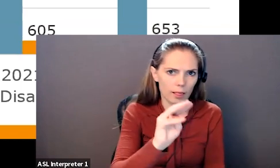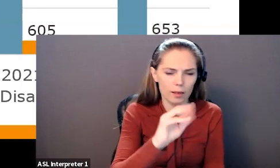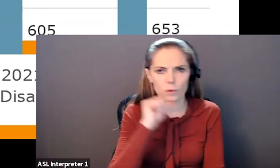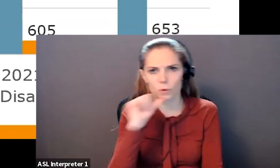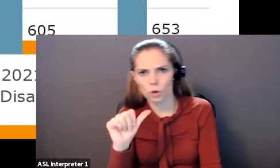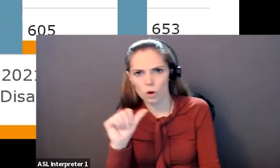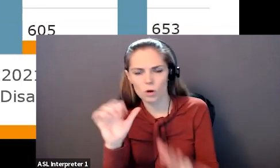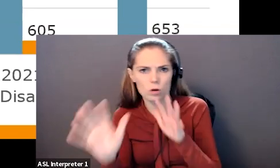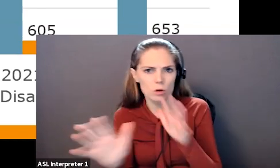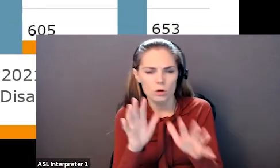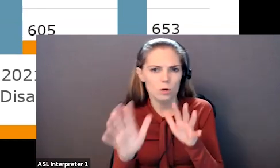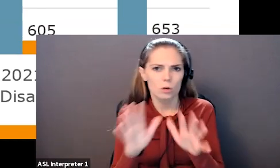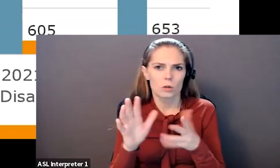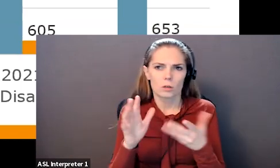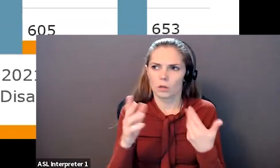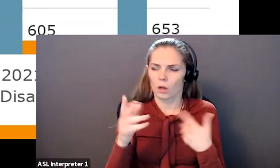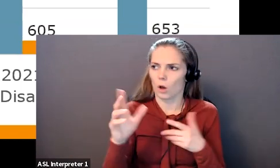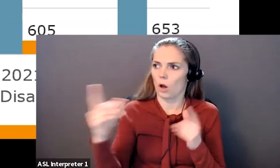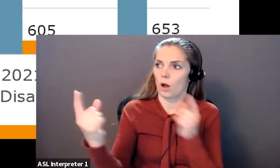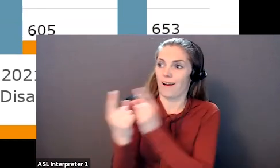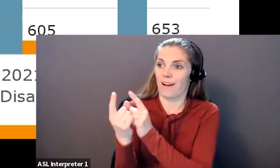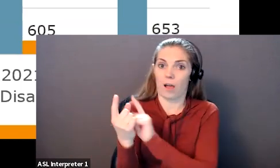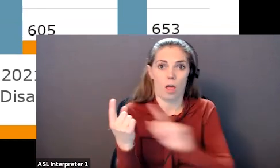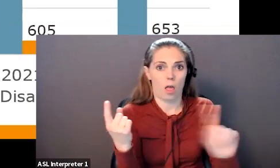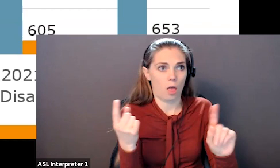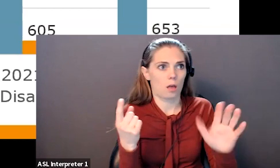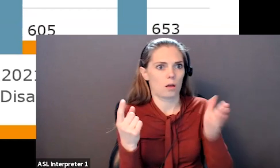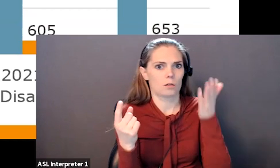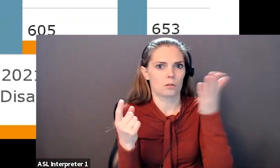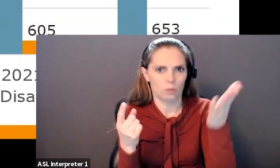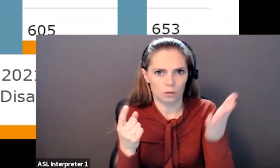but they've actually never contracted COVID. But you can see there in 2022, so we've had